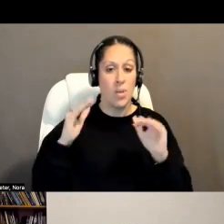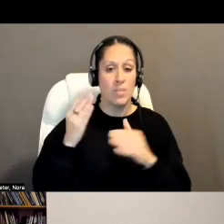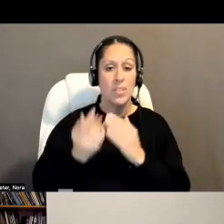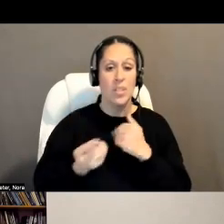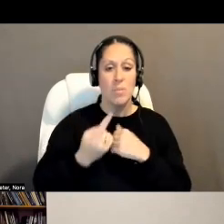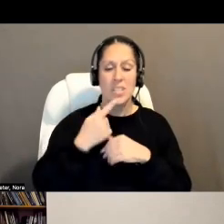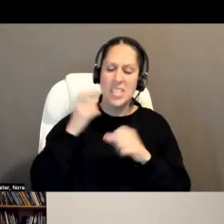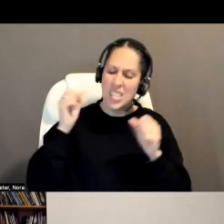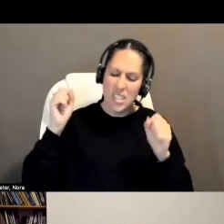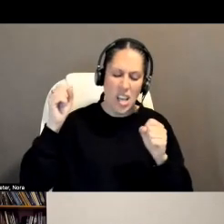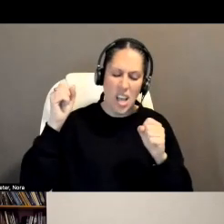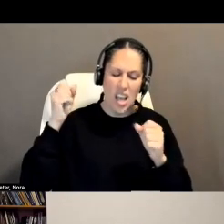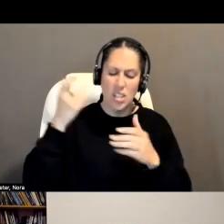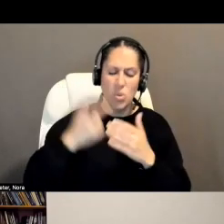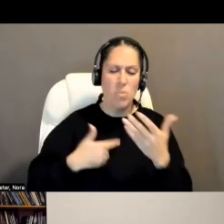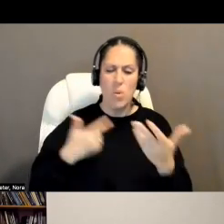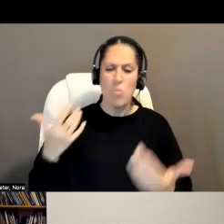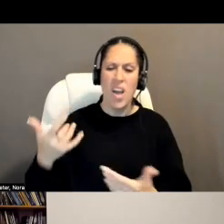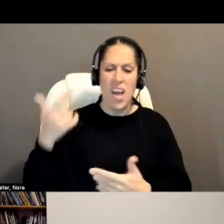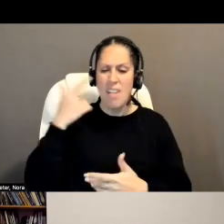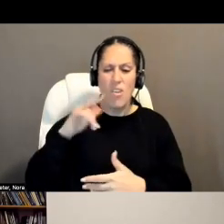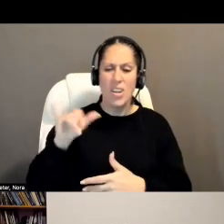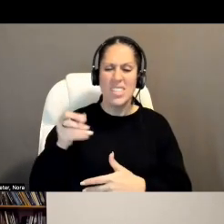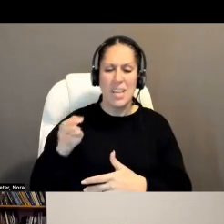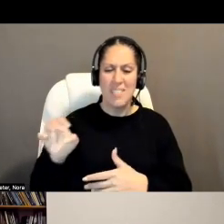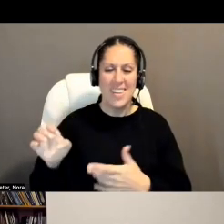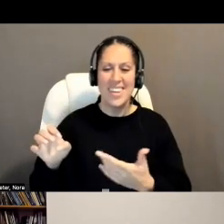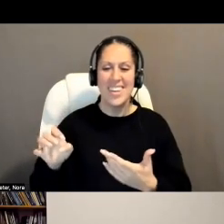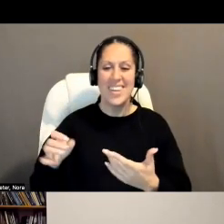Yes, that's what we've been waiting for Jamie! Yeah, me too.